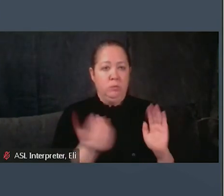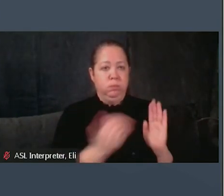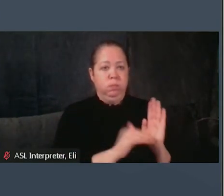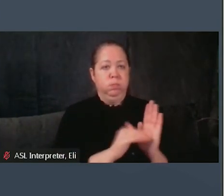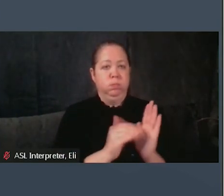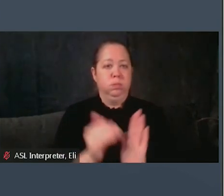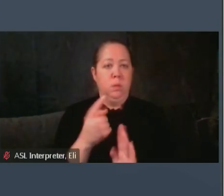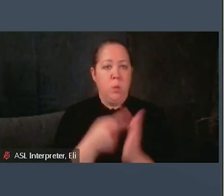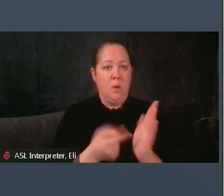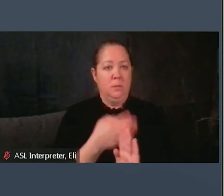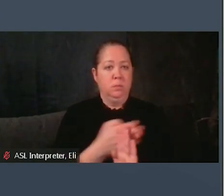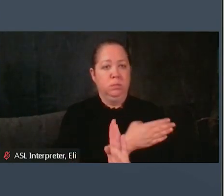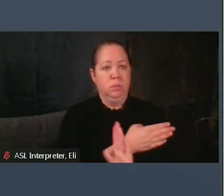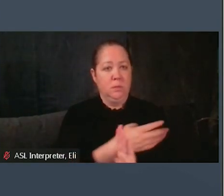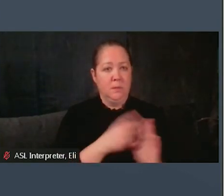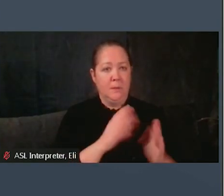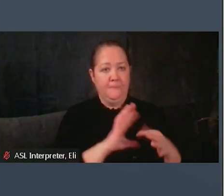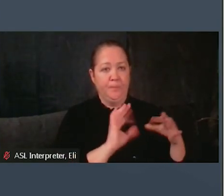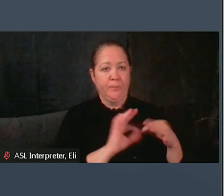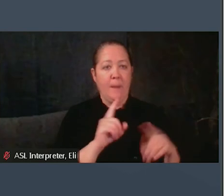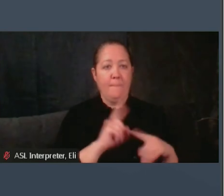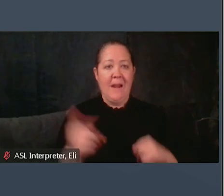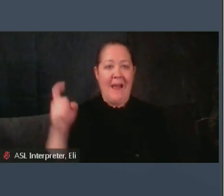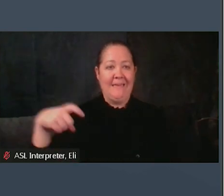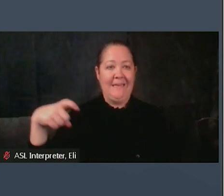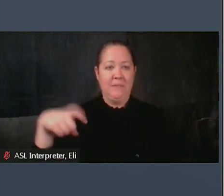but I need to say that I would like to be absolutely let it